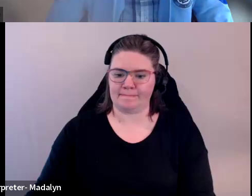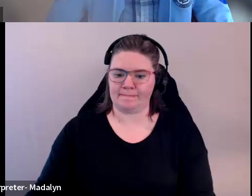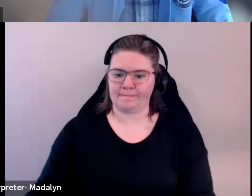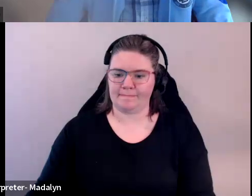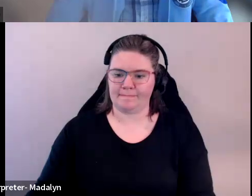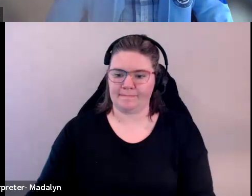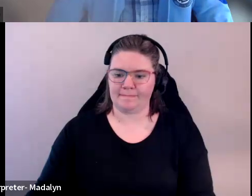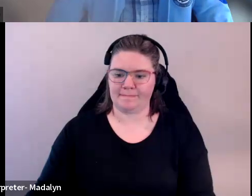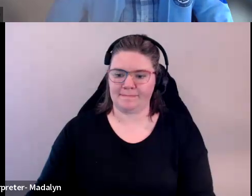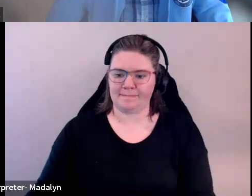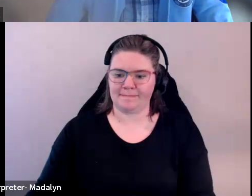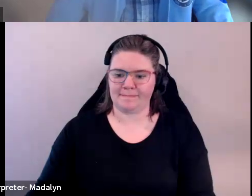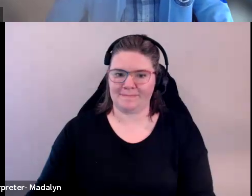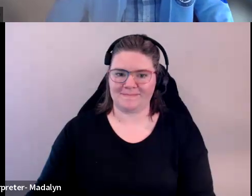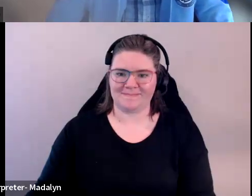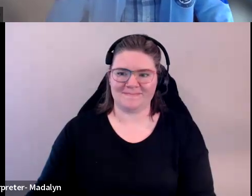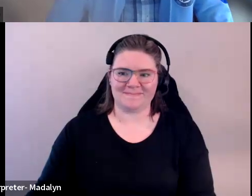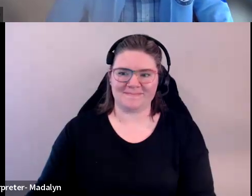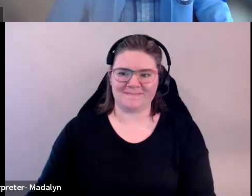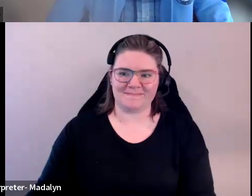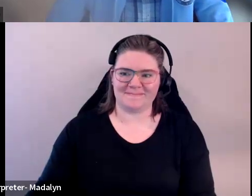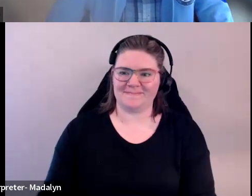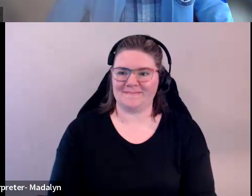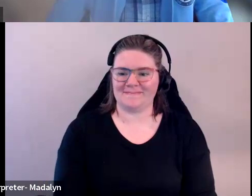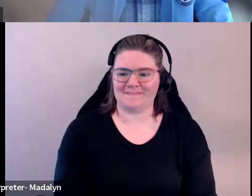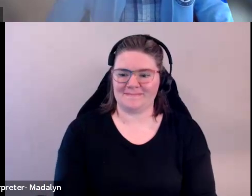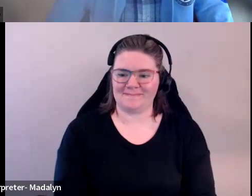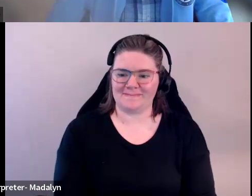Brooke Wilson (she/her): Hi, Don! I'm good. How are you. Brooke Wilson (she/her): after, you know? Getting